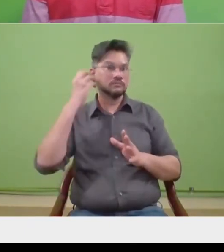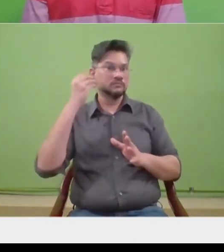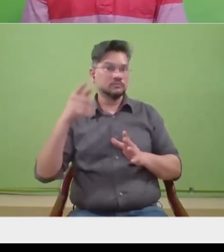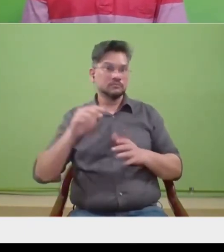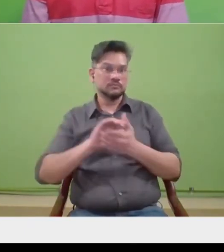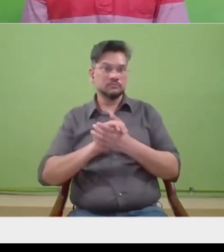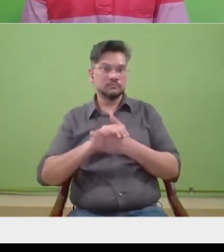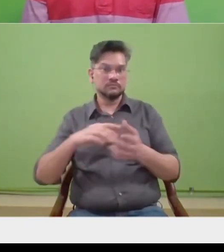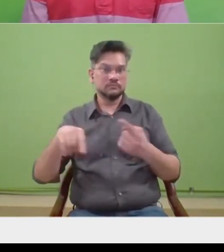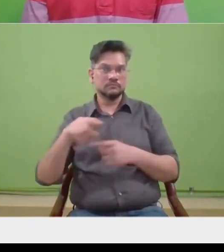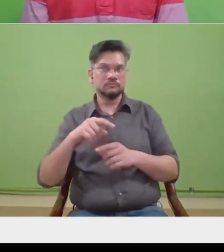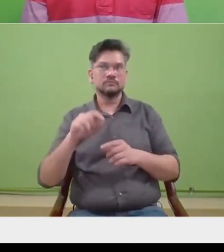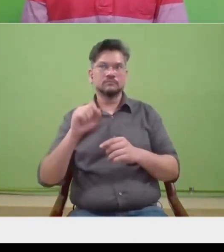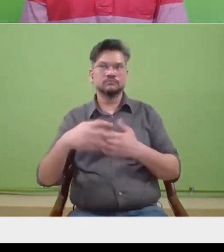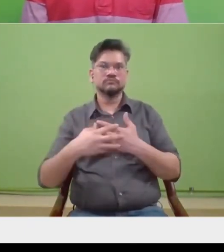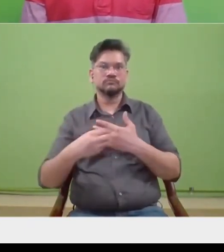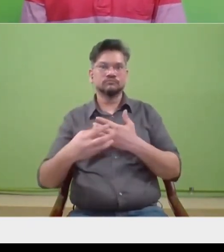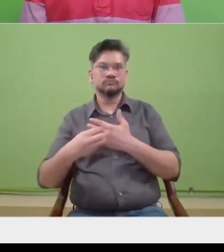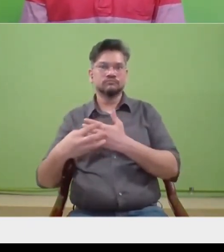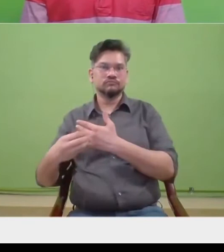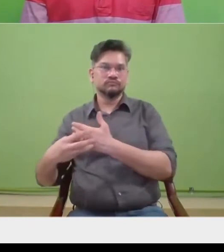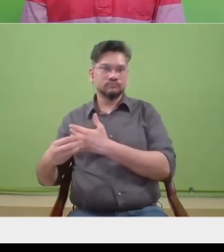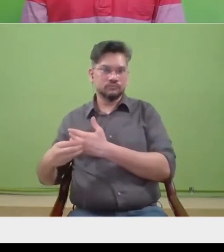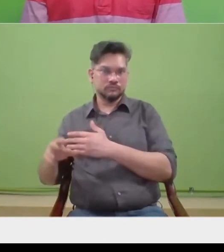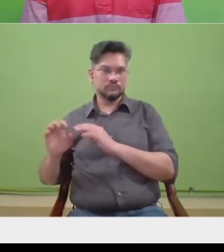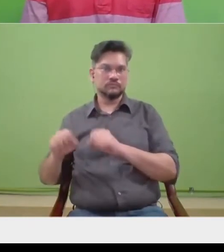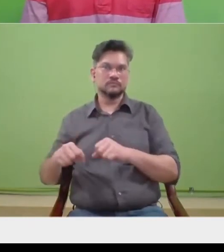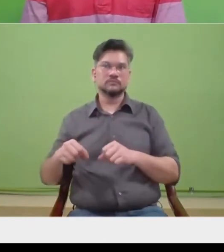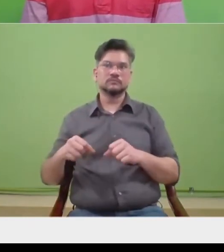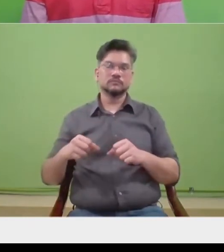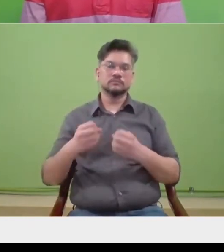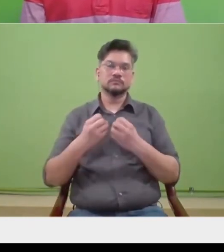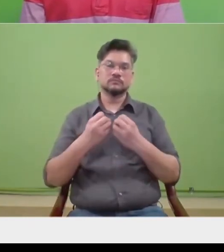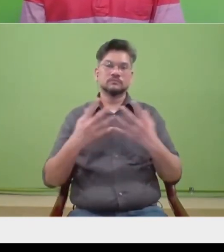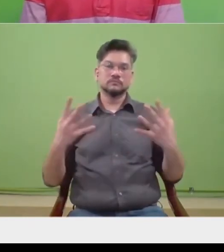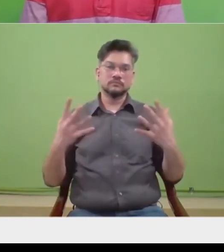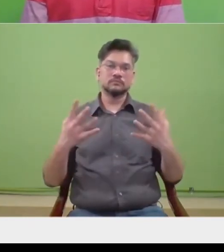the sign language so many of the hearing peers children they pick up sign language